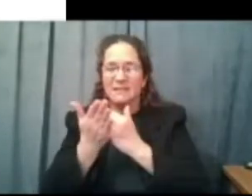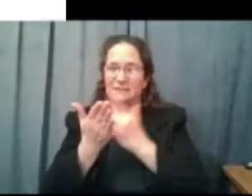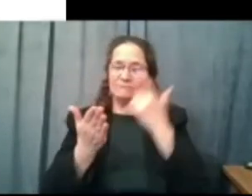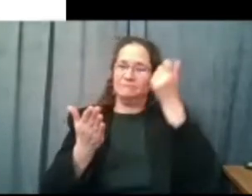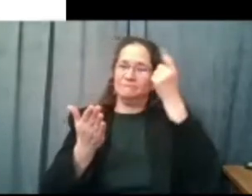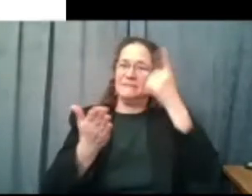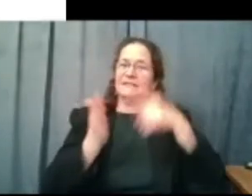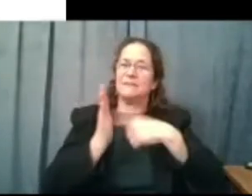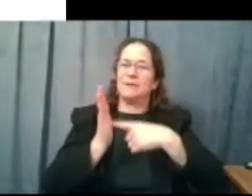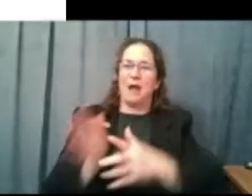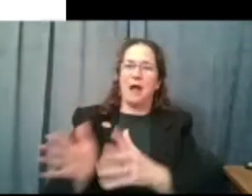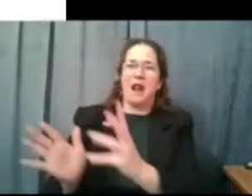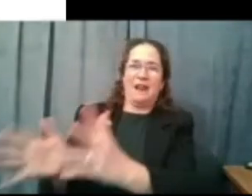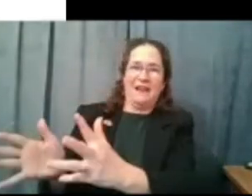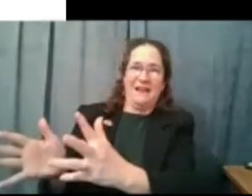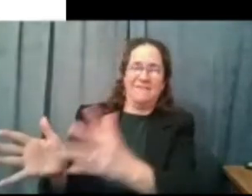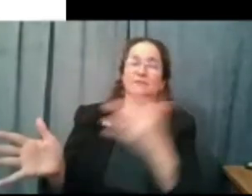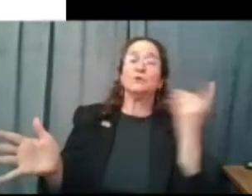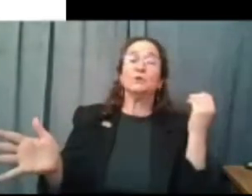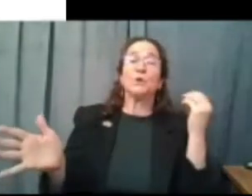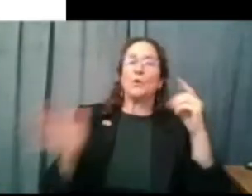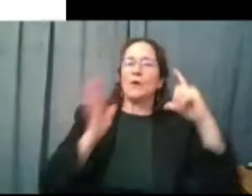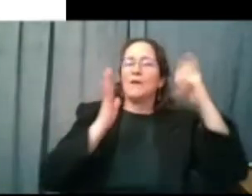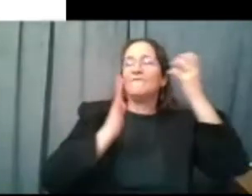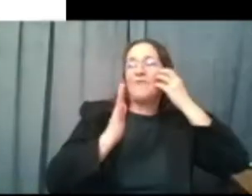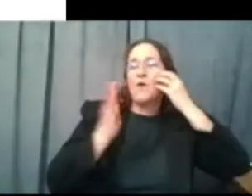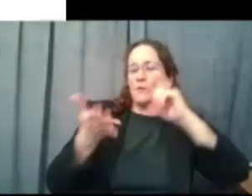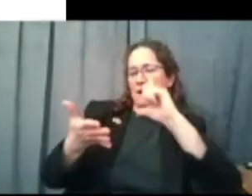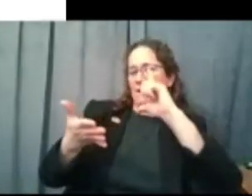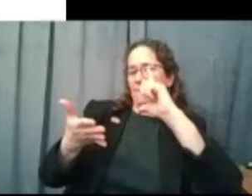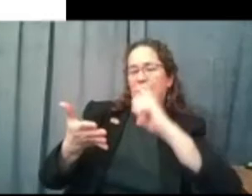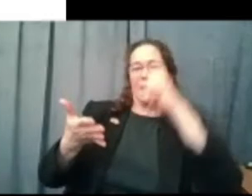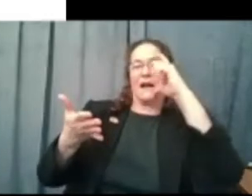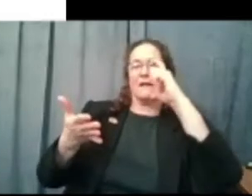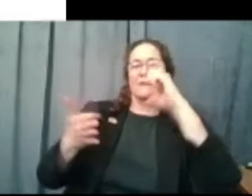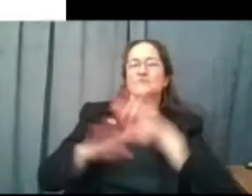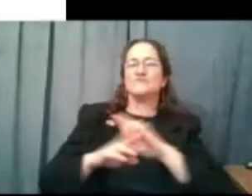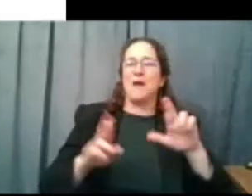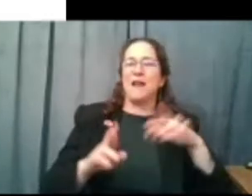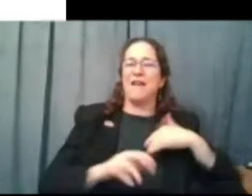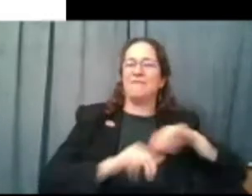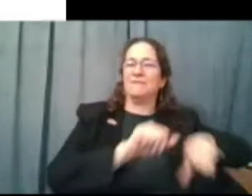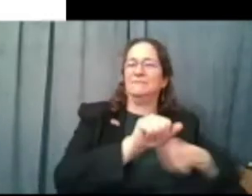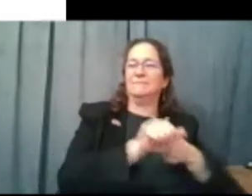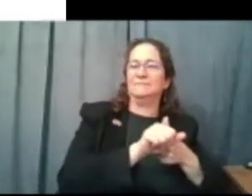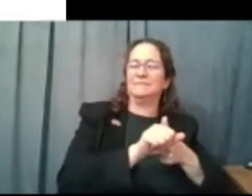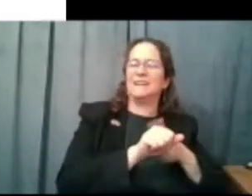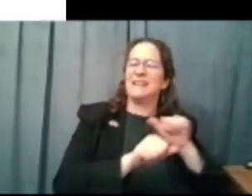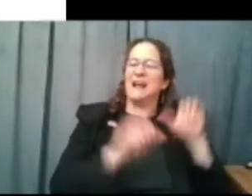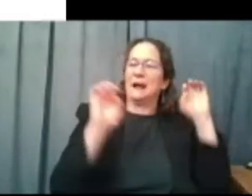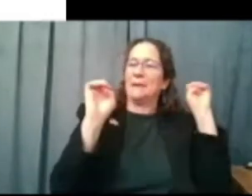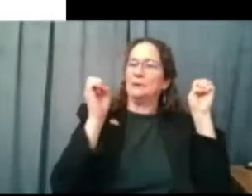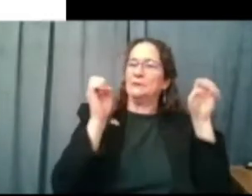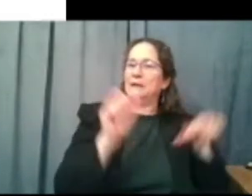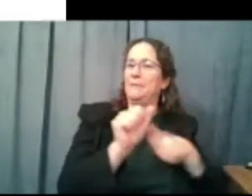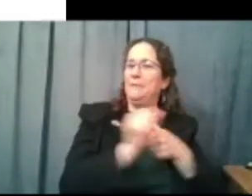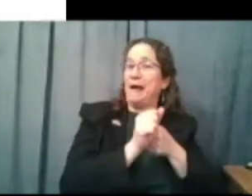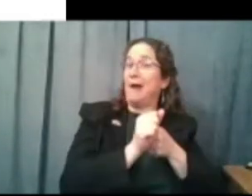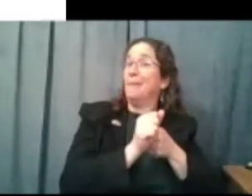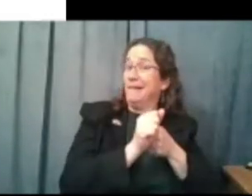I take a picture of it on my phone so I have a backup checklist so I'm I have the emergency back checklist as well.